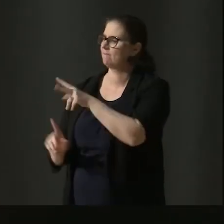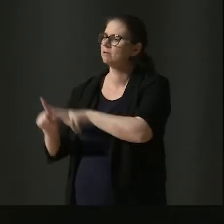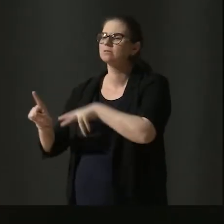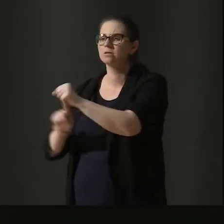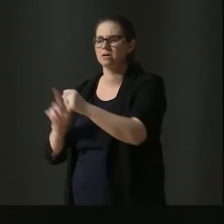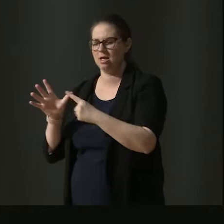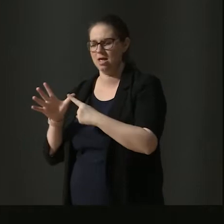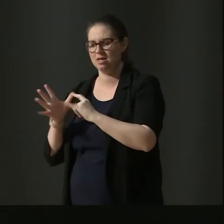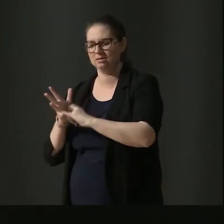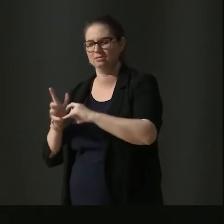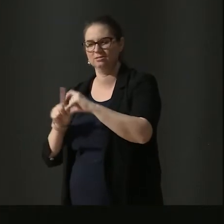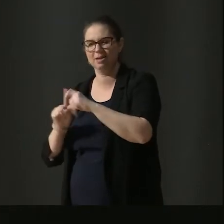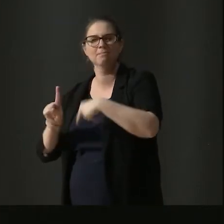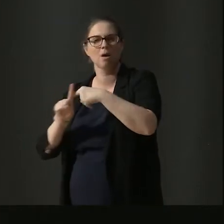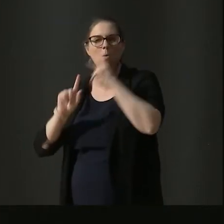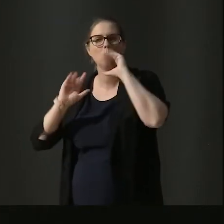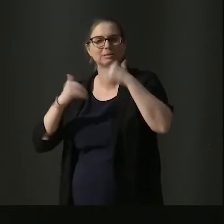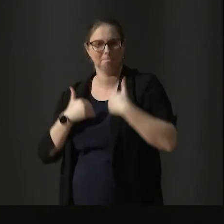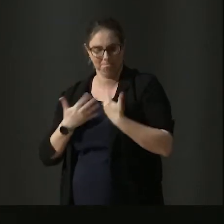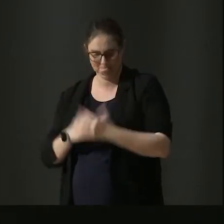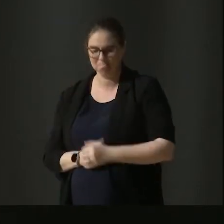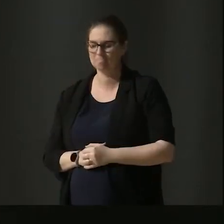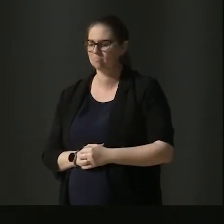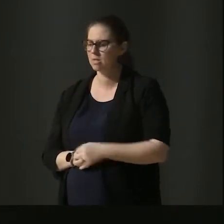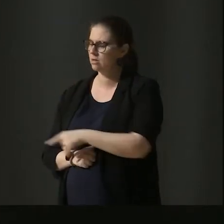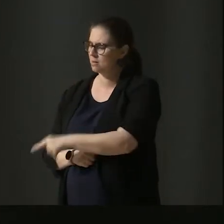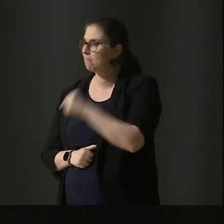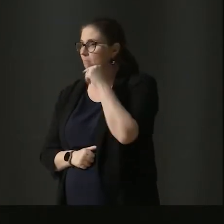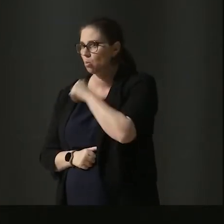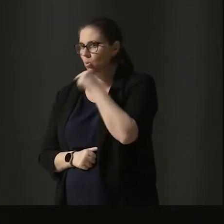This little boy would become very upset very easily